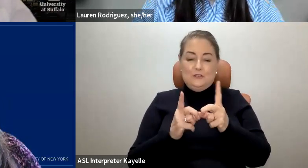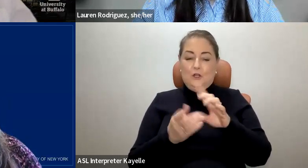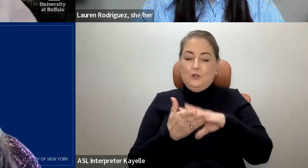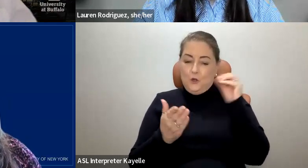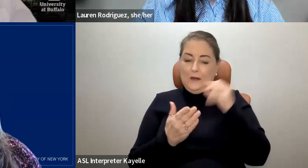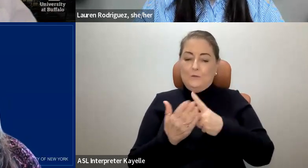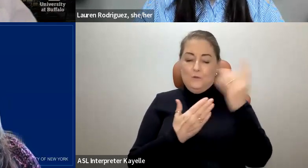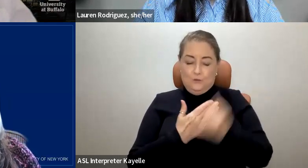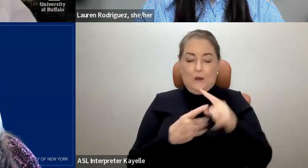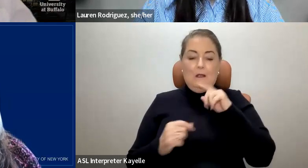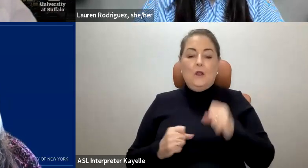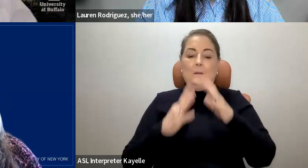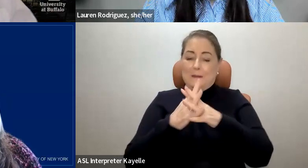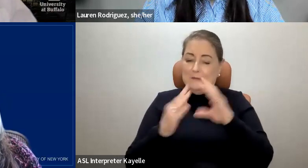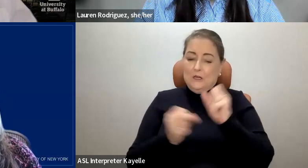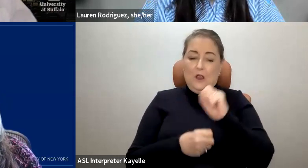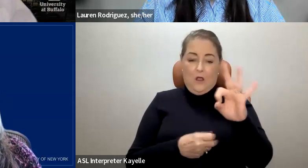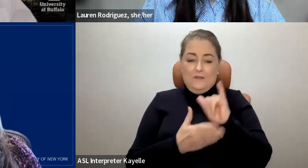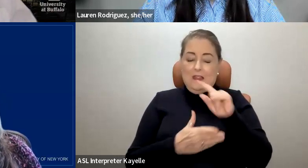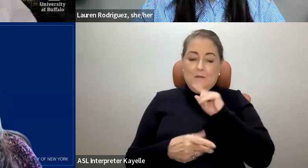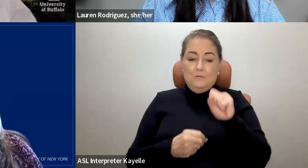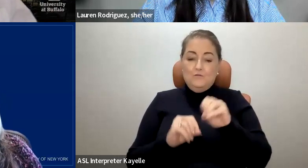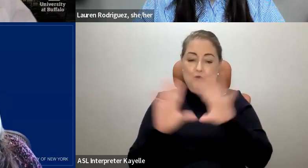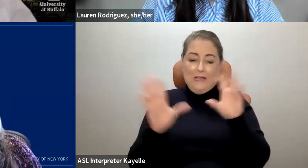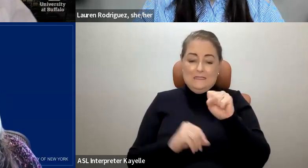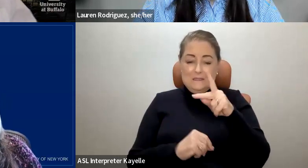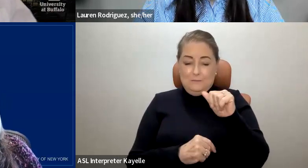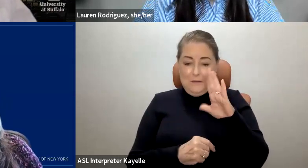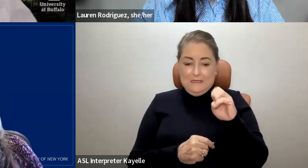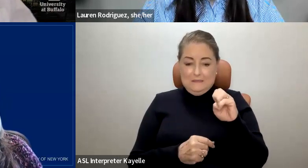our implementation of Brightspace across the system.